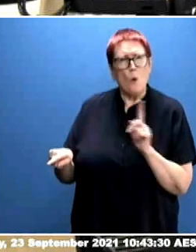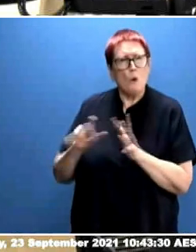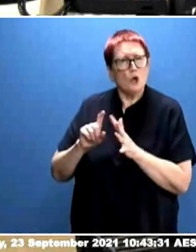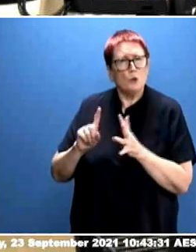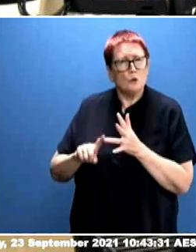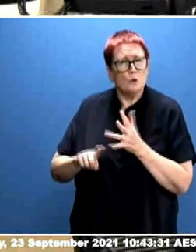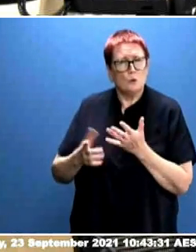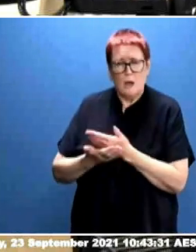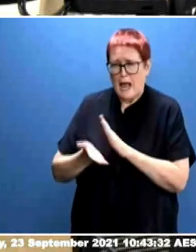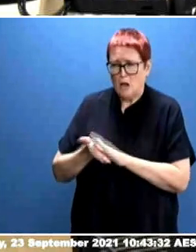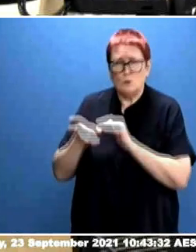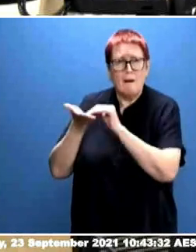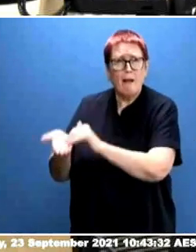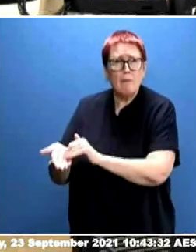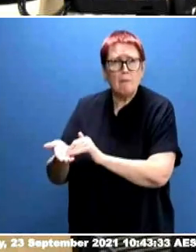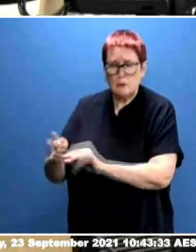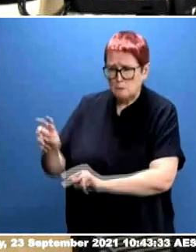assess, however it might be described,